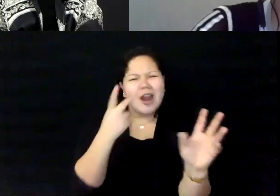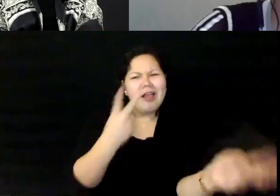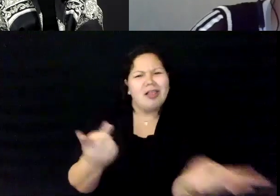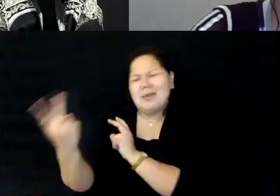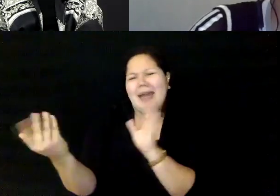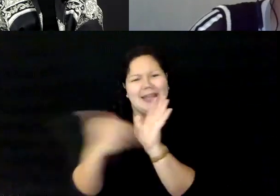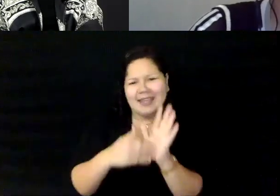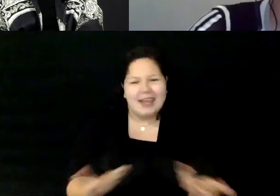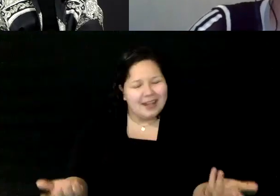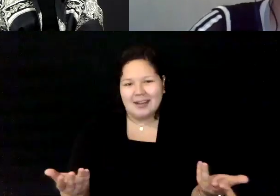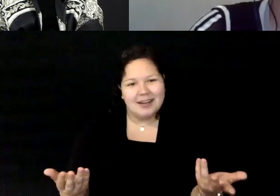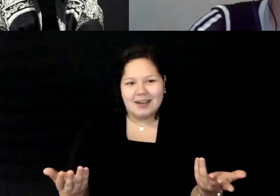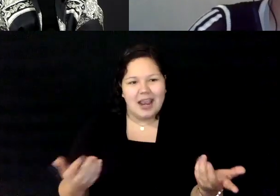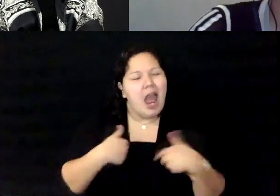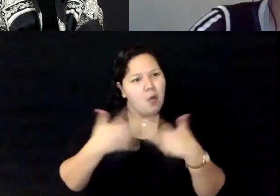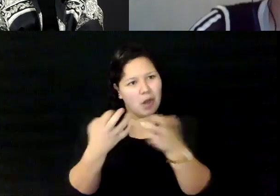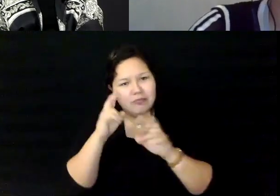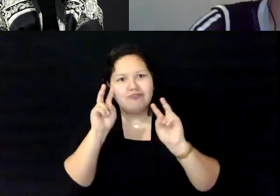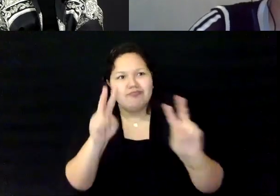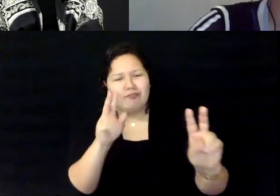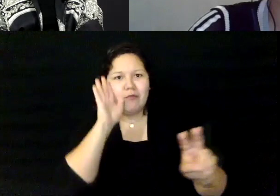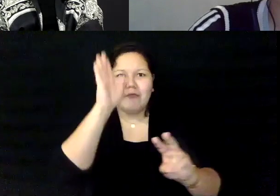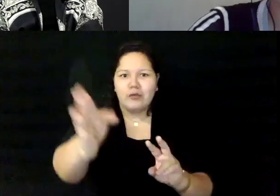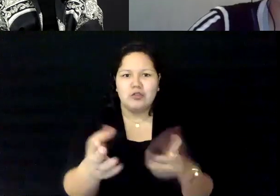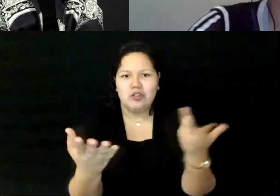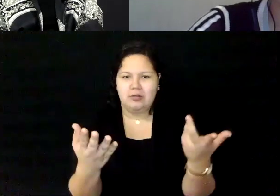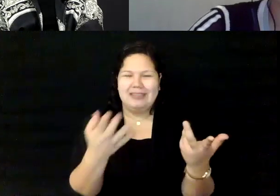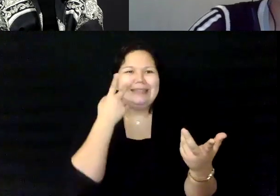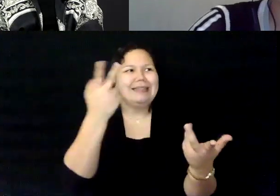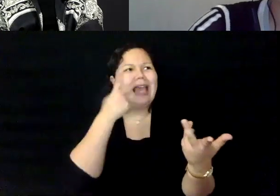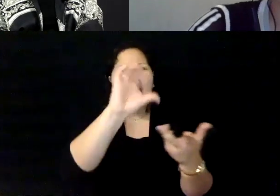look back on that. I want to look at the future that we could possibly all live in.